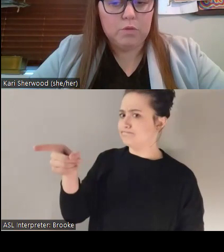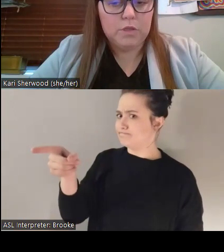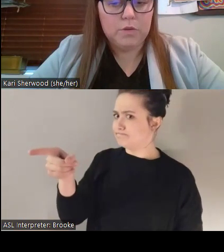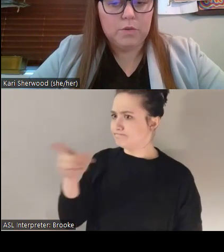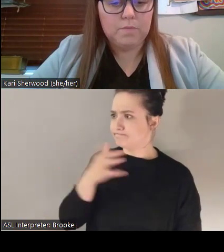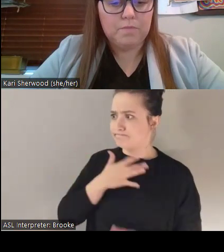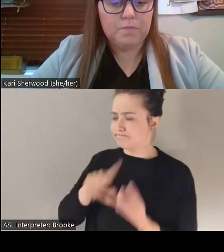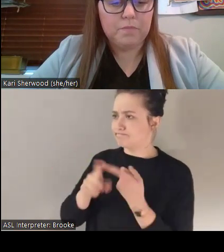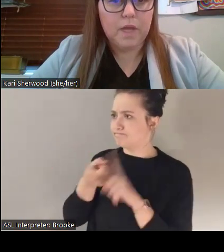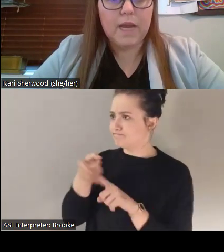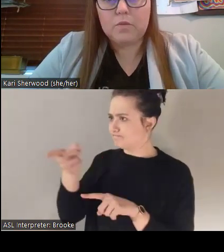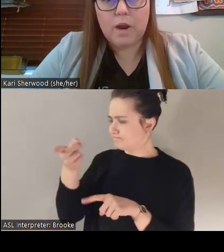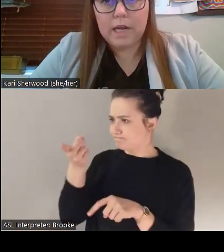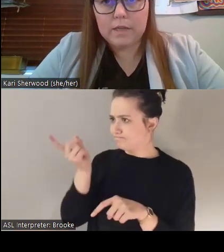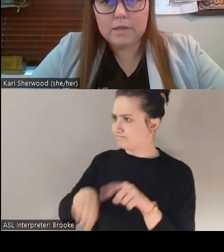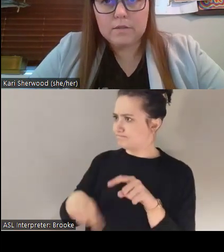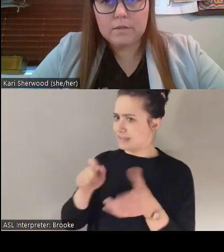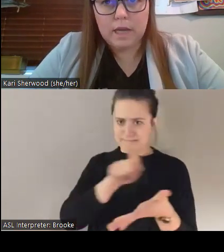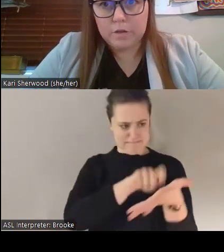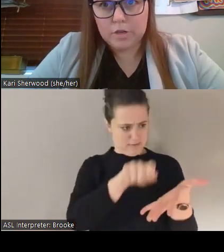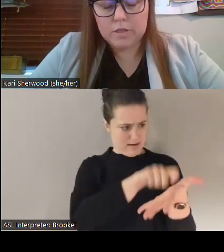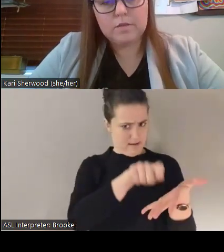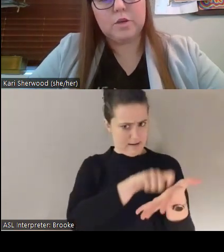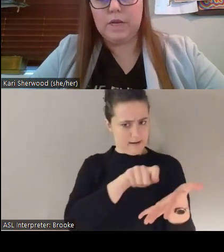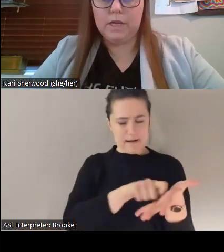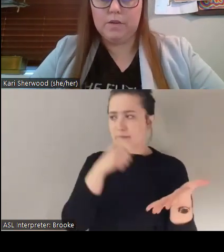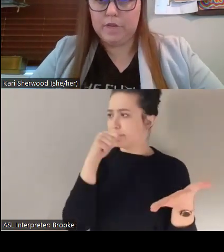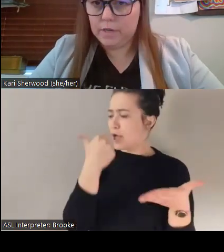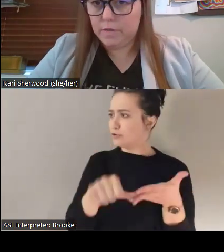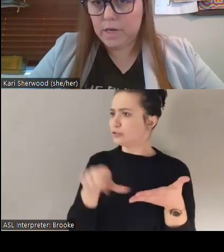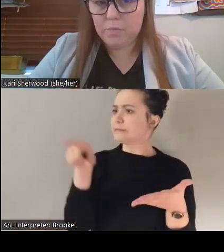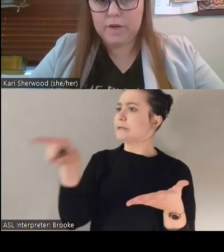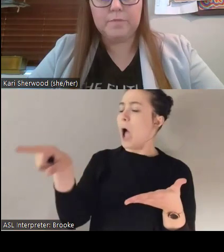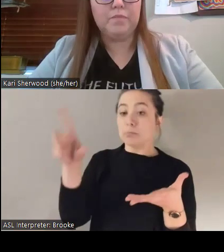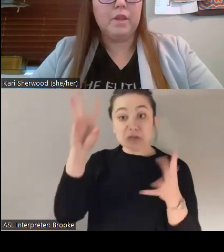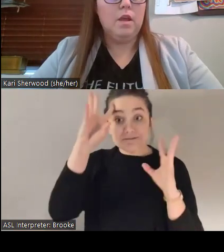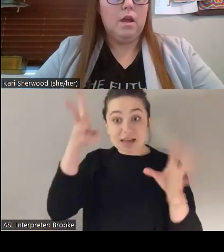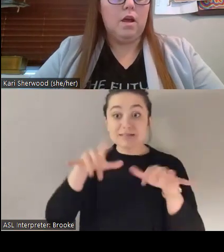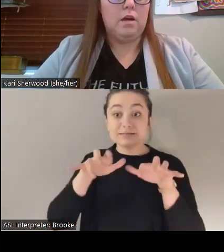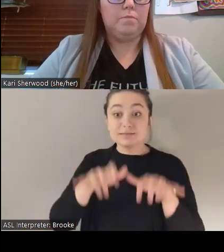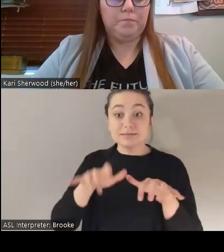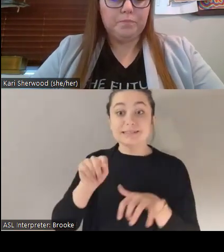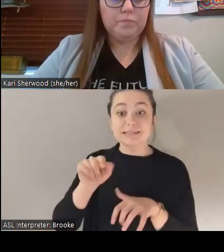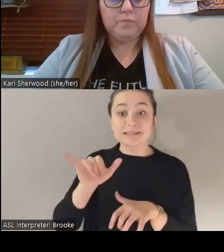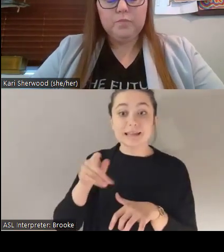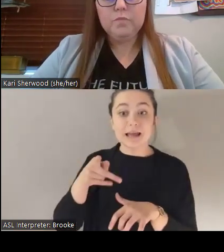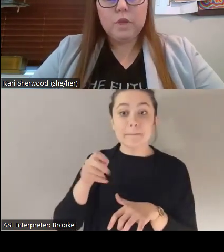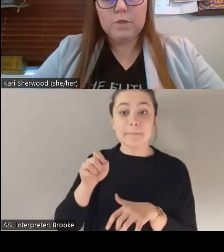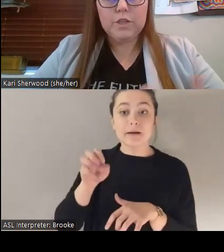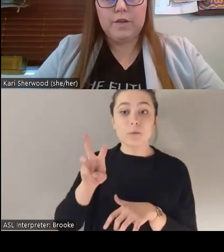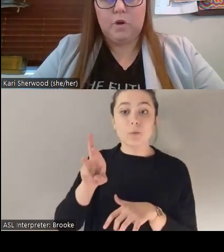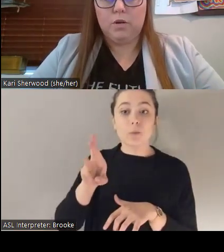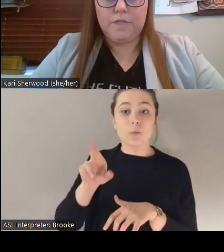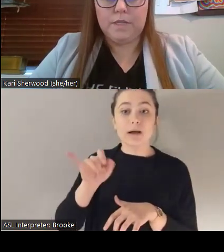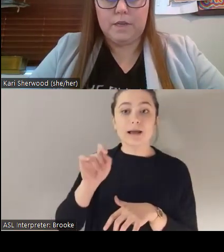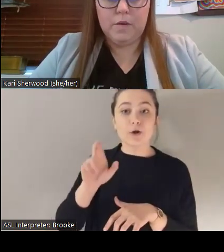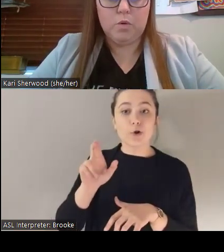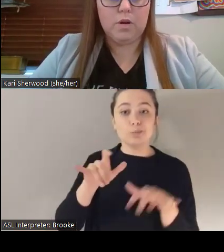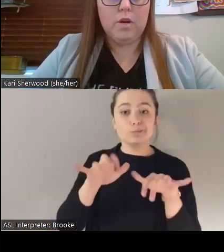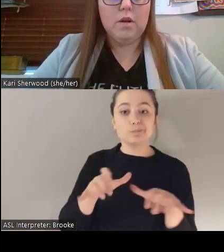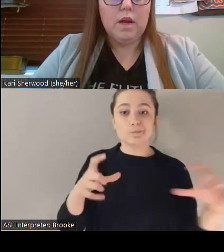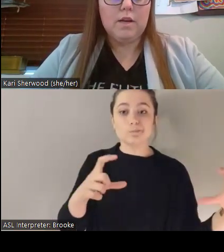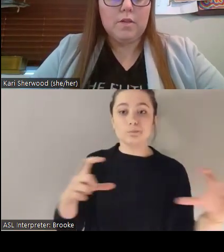to handwrite letters, so he invented the typewriter, which then evolved into the keyboard. Another